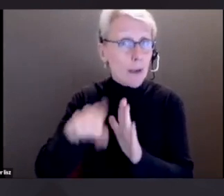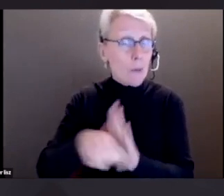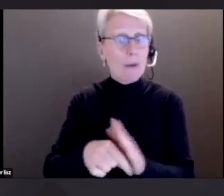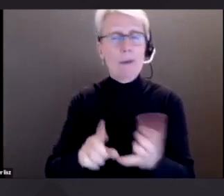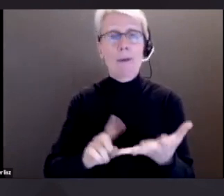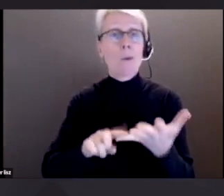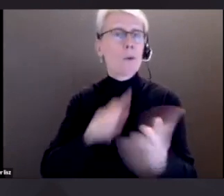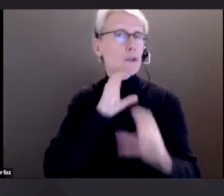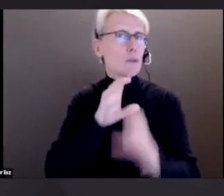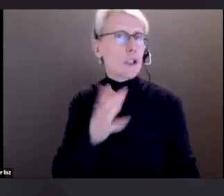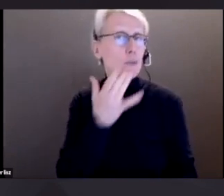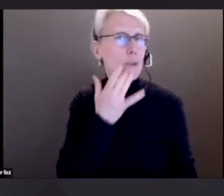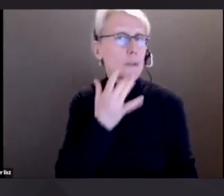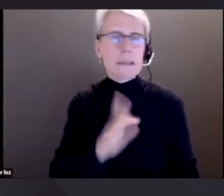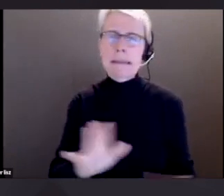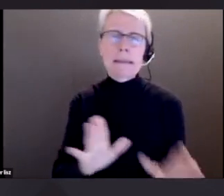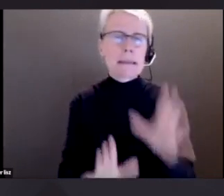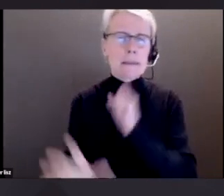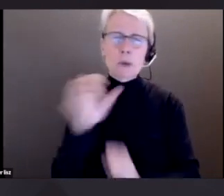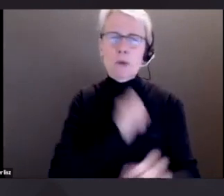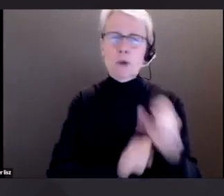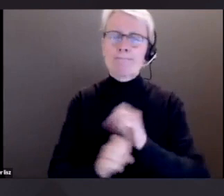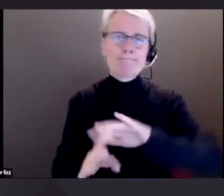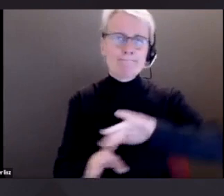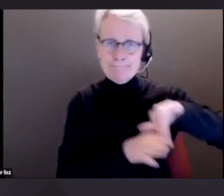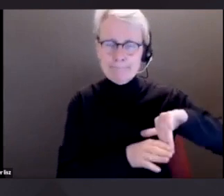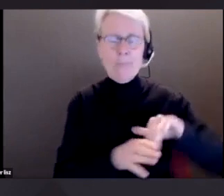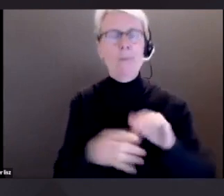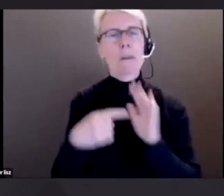For example, we know that individuals express themselves in many different ways